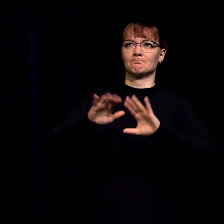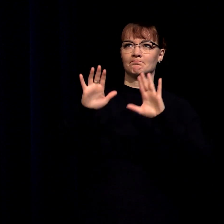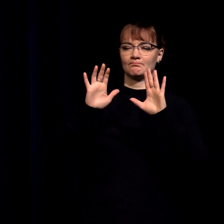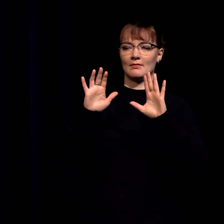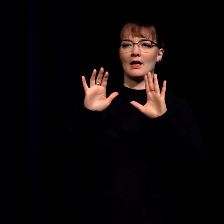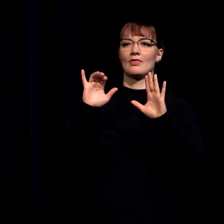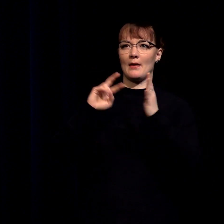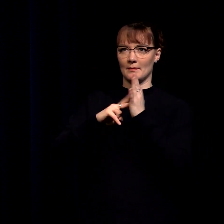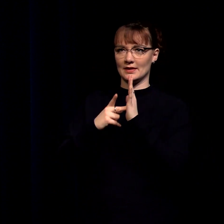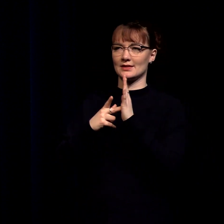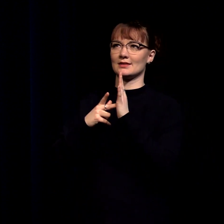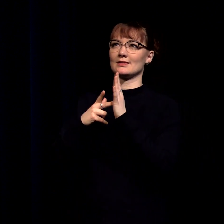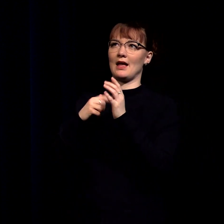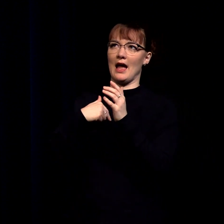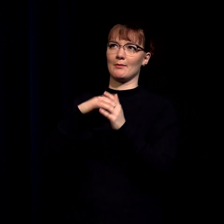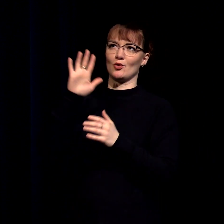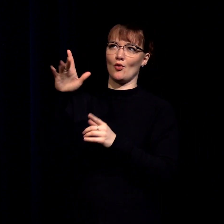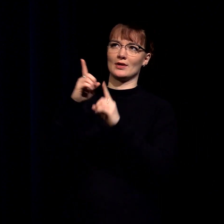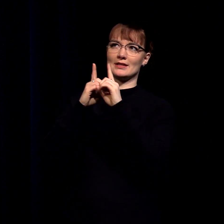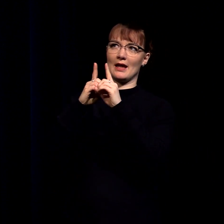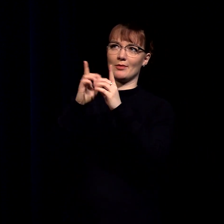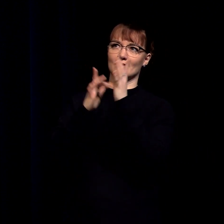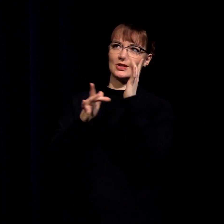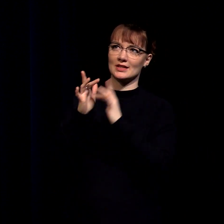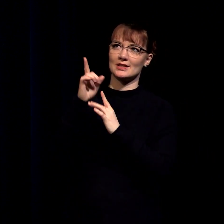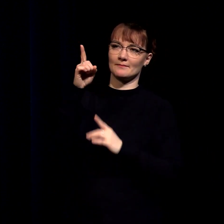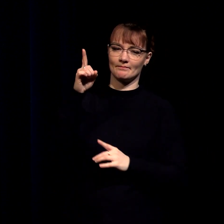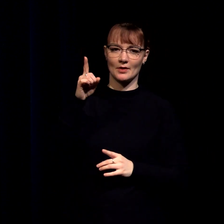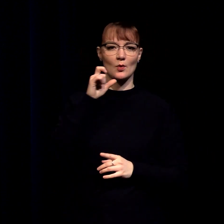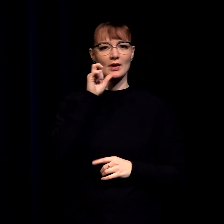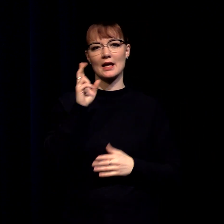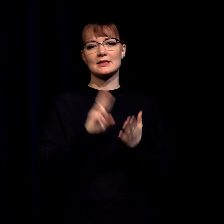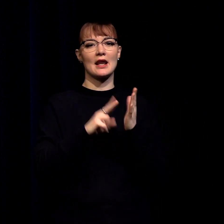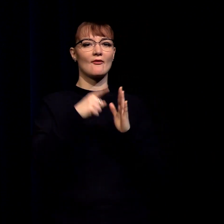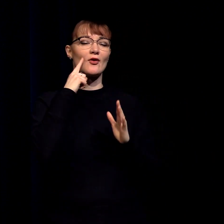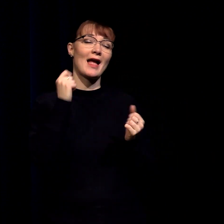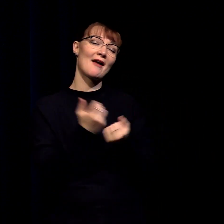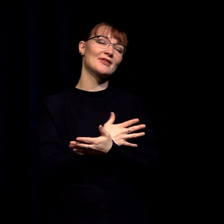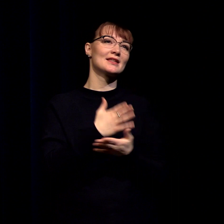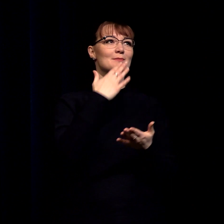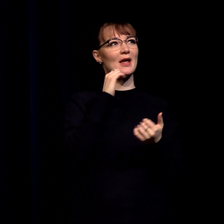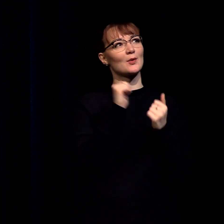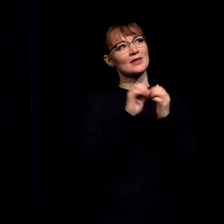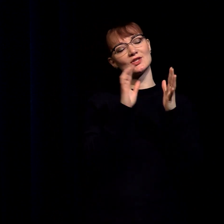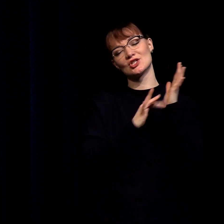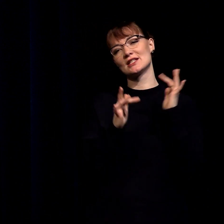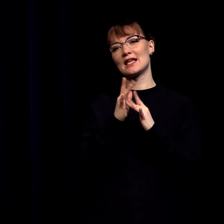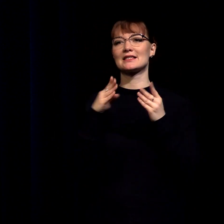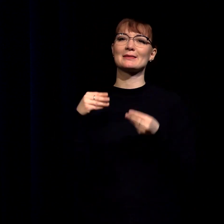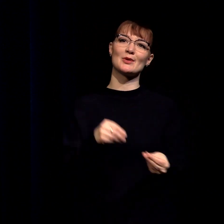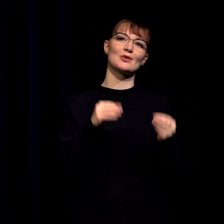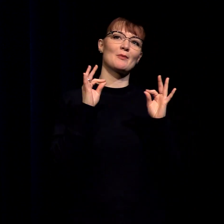of Jesus. See, we're not signing up for some cozy, rosy, everything goes better with Jesus faith. That's our western